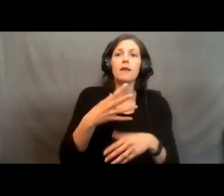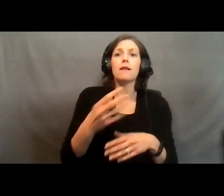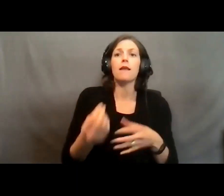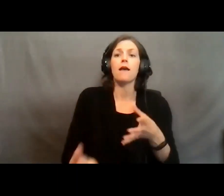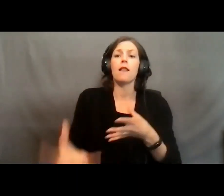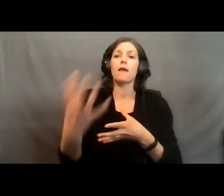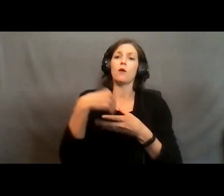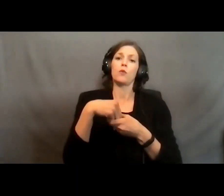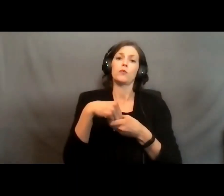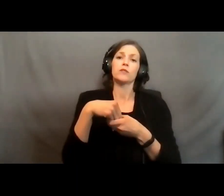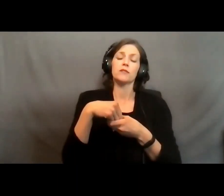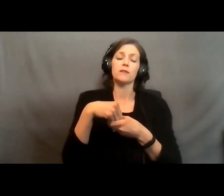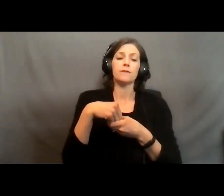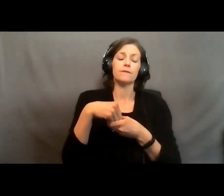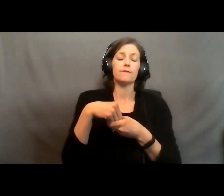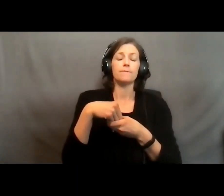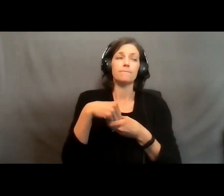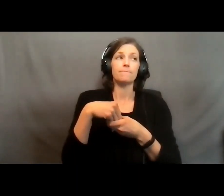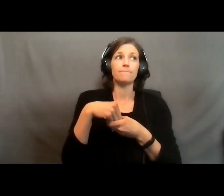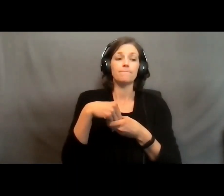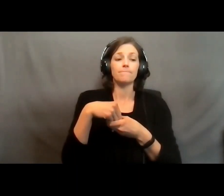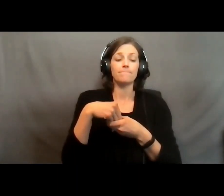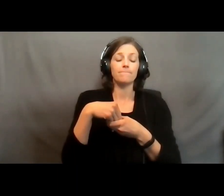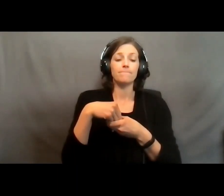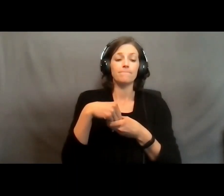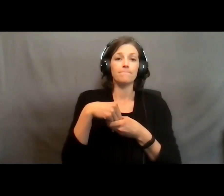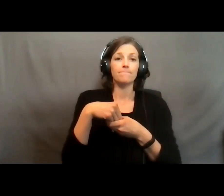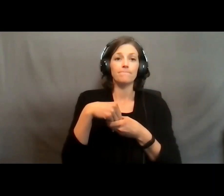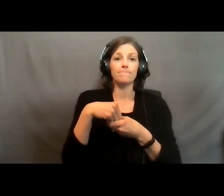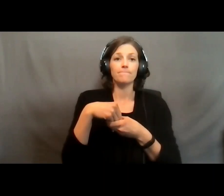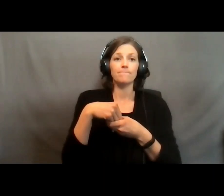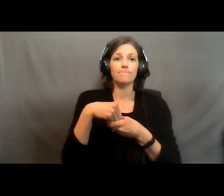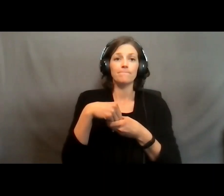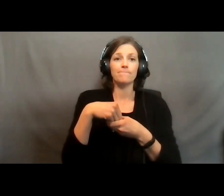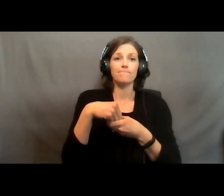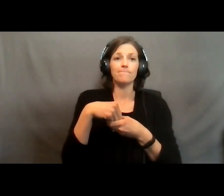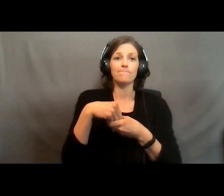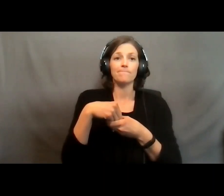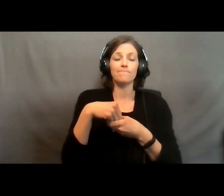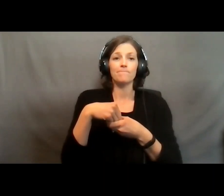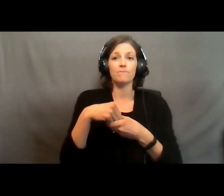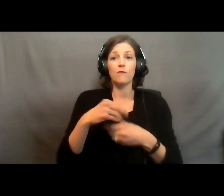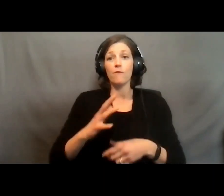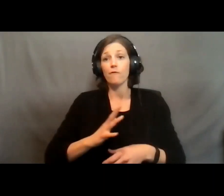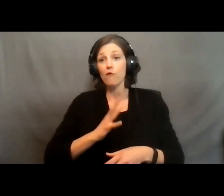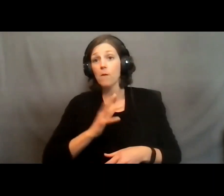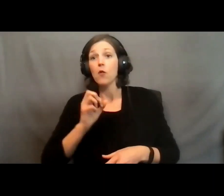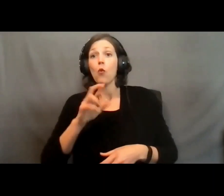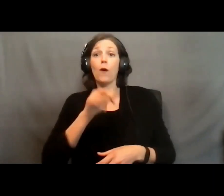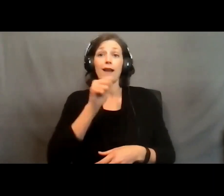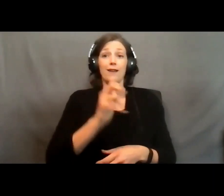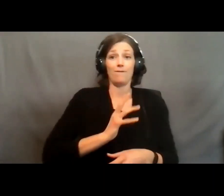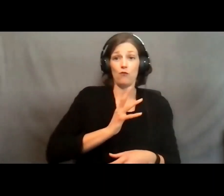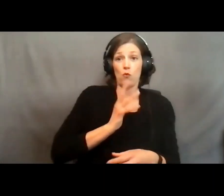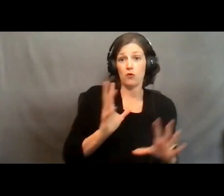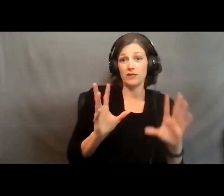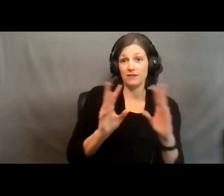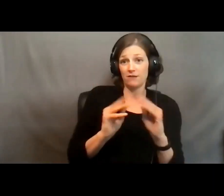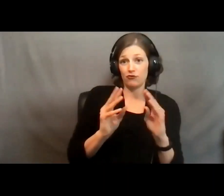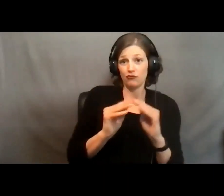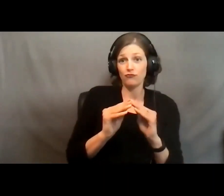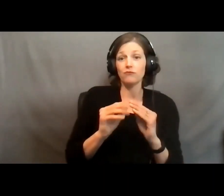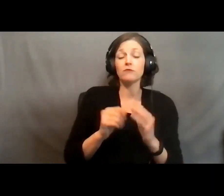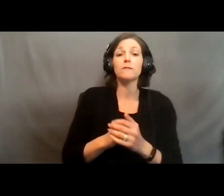13:31:54 formal or informal sessions. 13:32:01 We will be providing